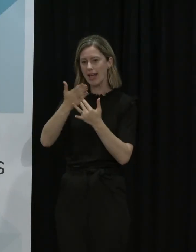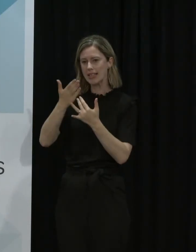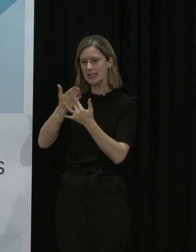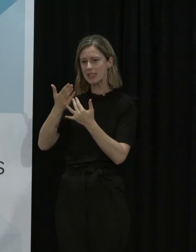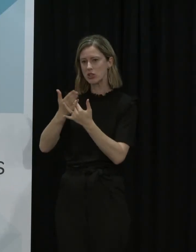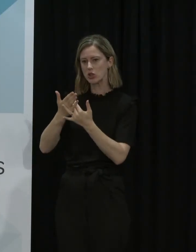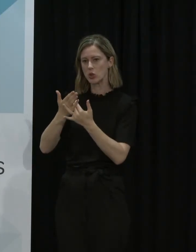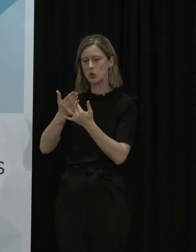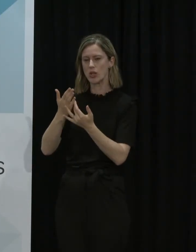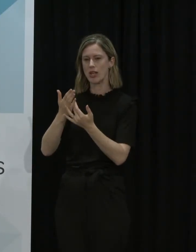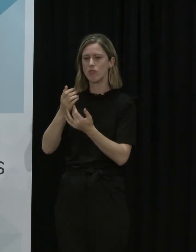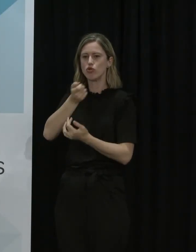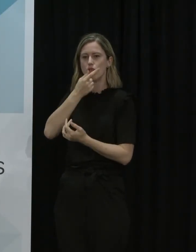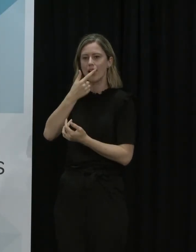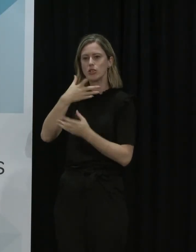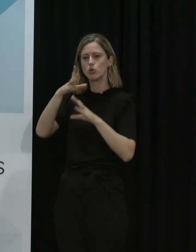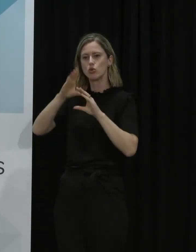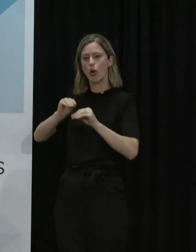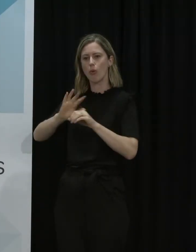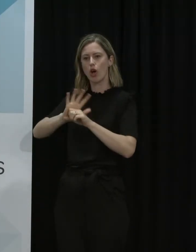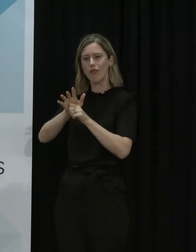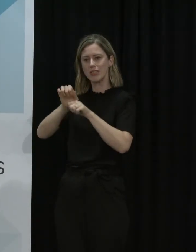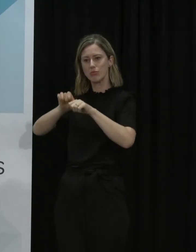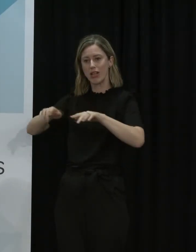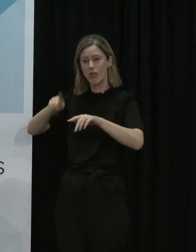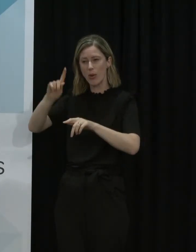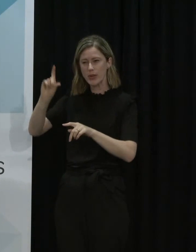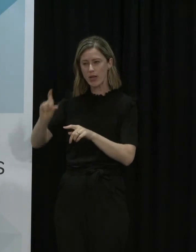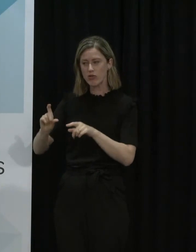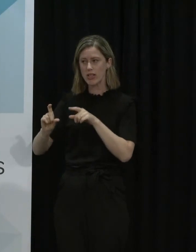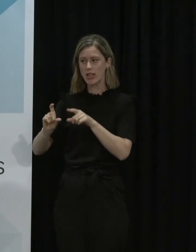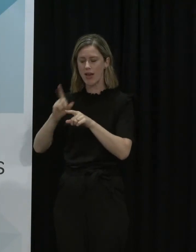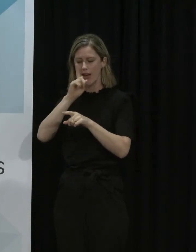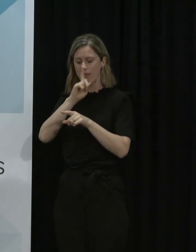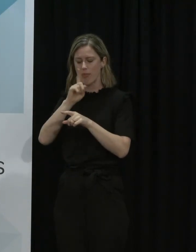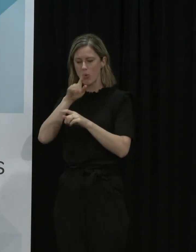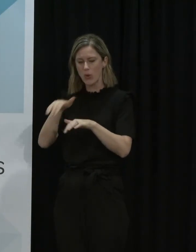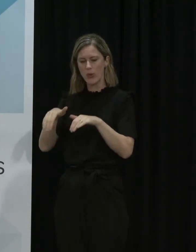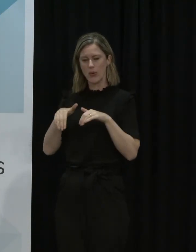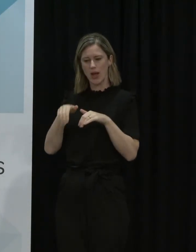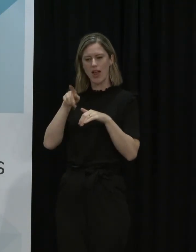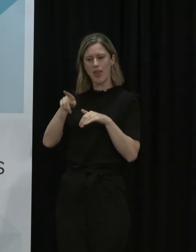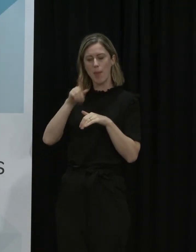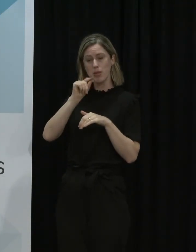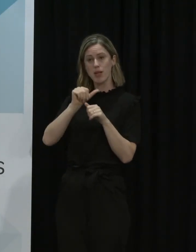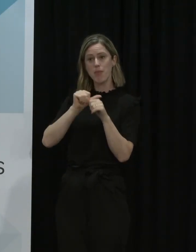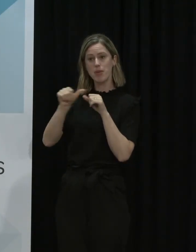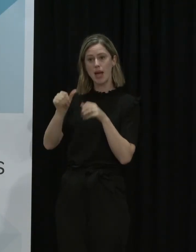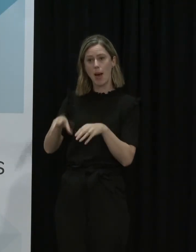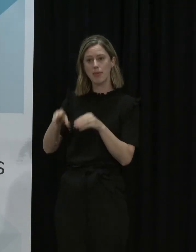trips. The next challenge as well will be making sure that we have wide access to anti-